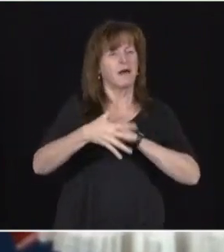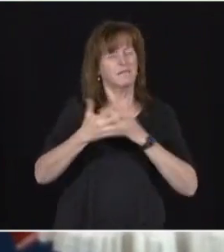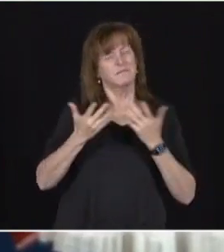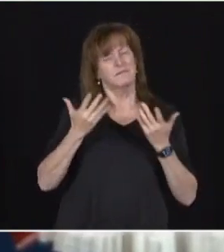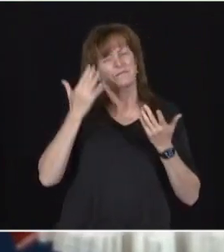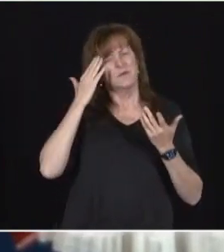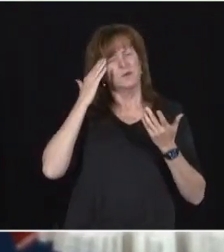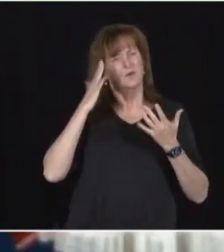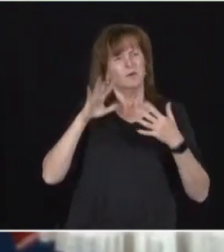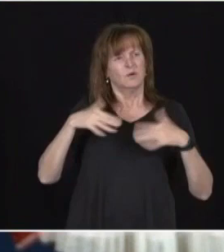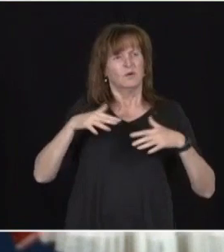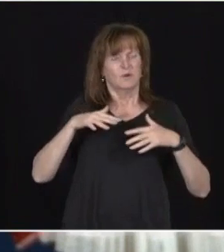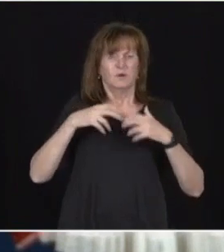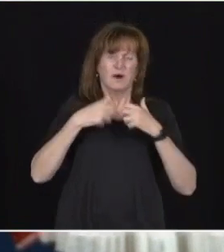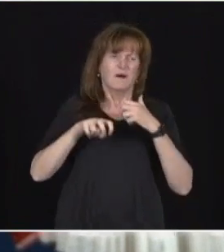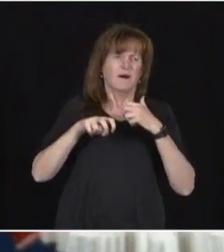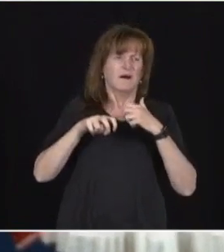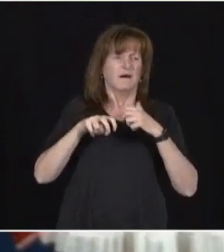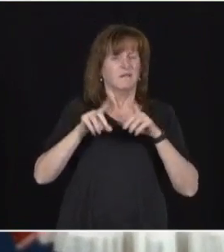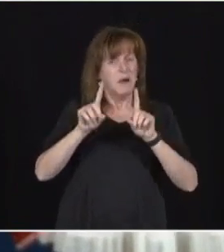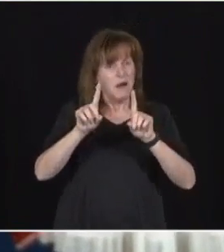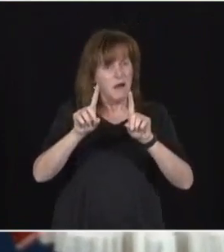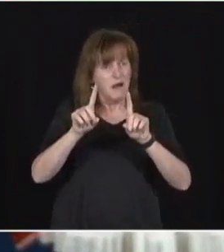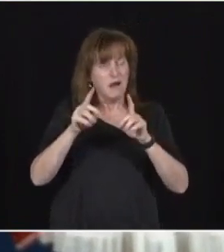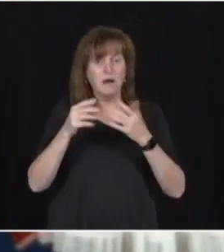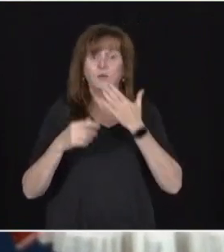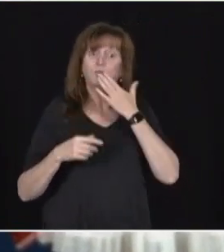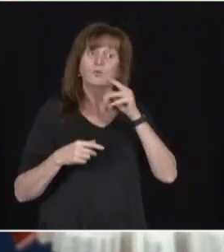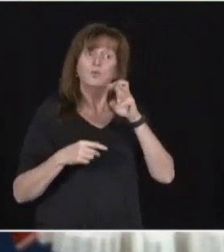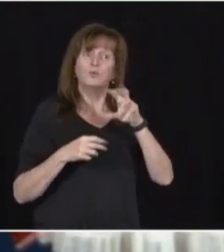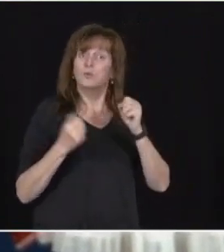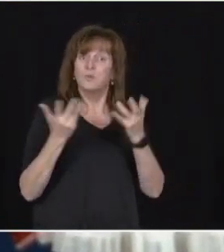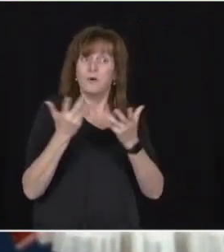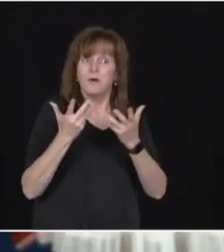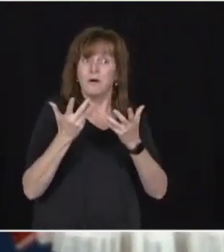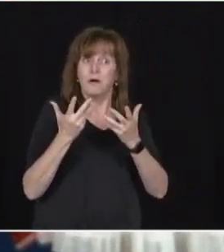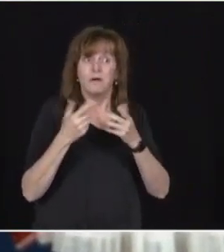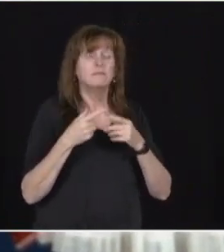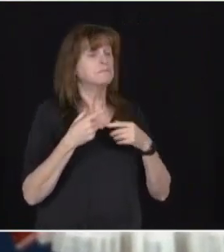There is some good news, based on the best advice of our health experts, as long as trends